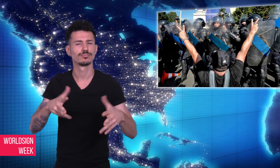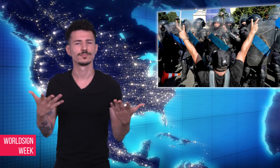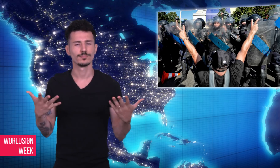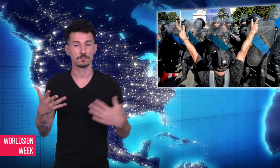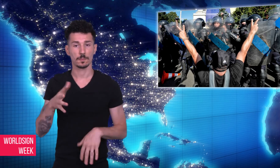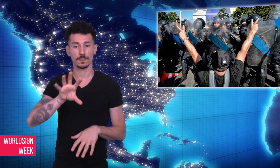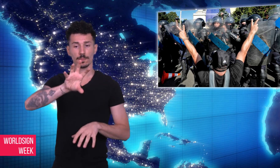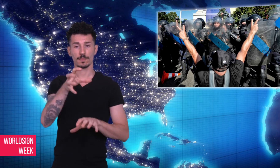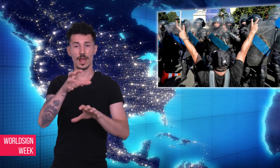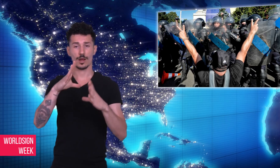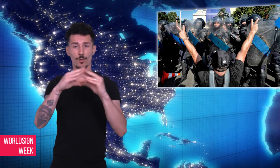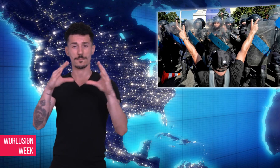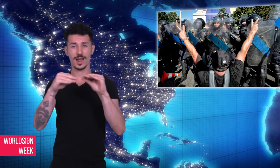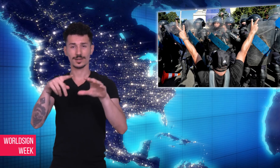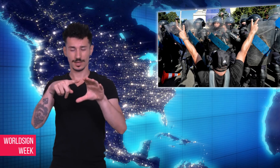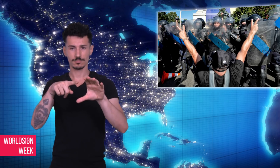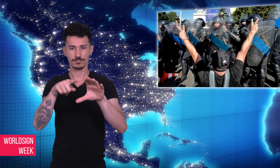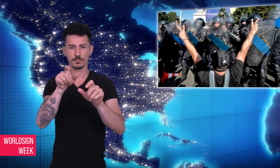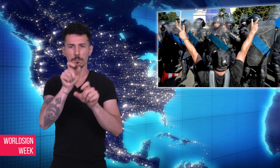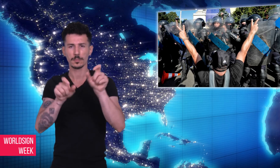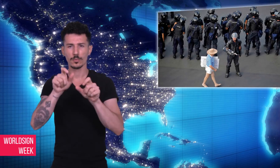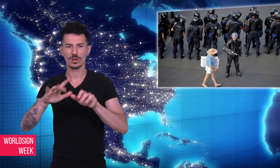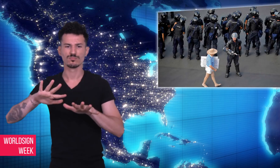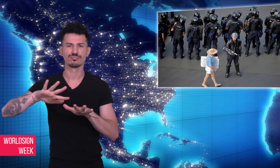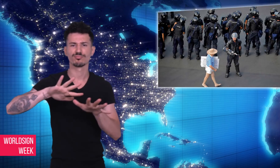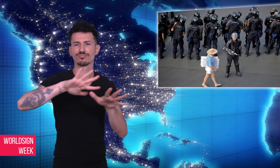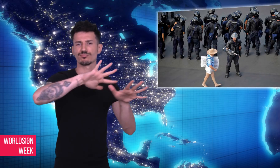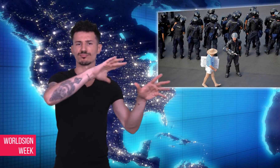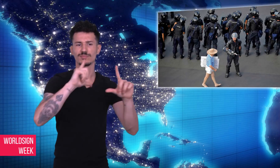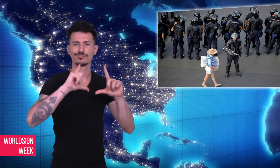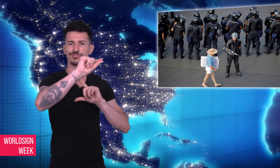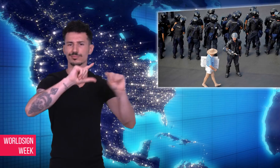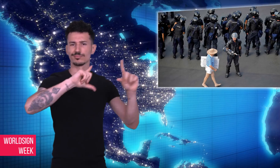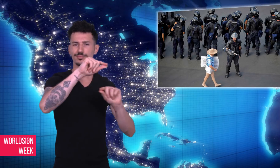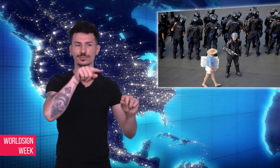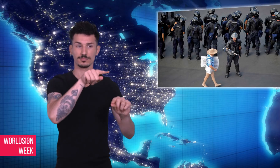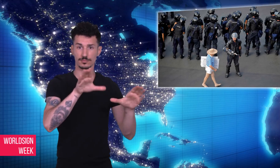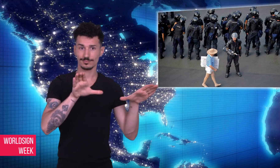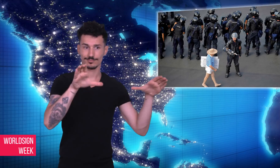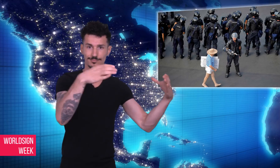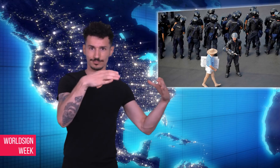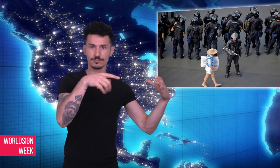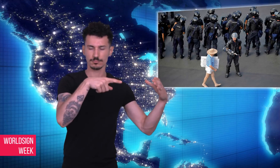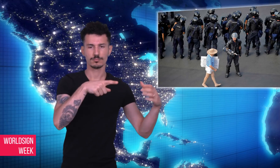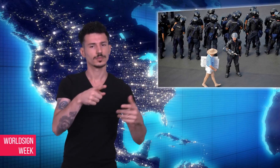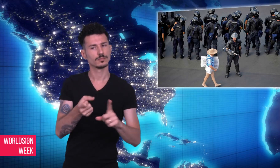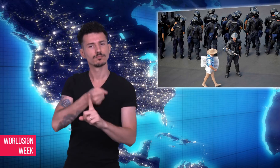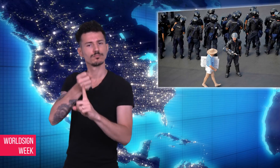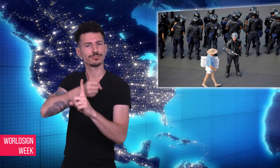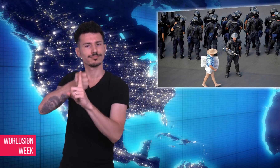corruption, low wages, and lack of opportunities in Romania. Over 400